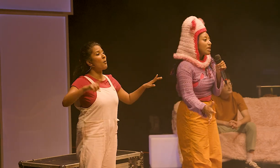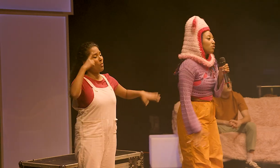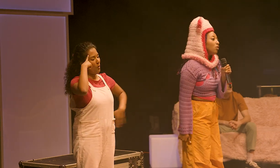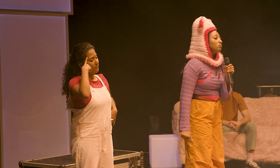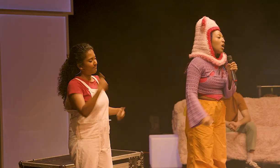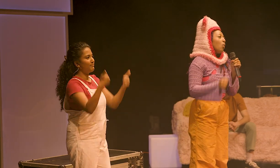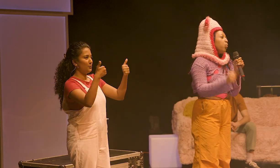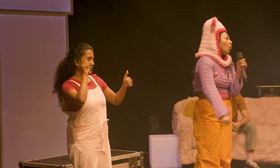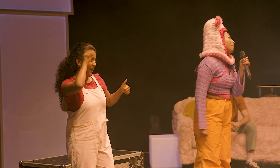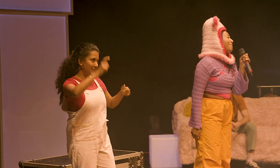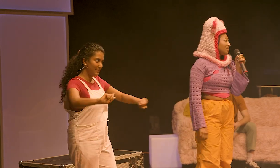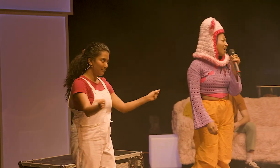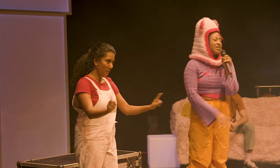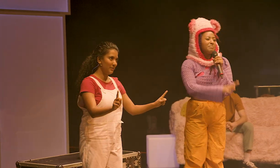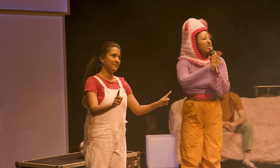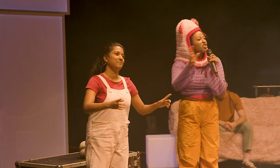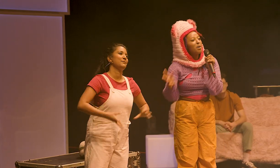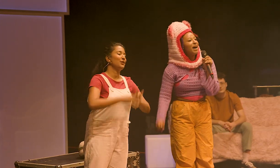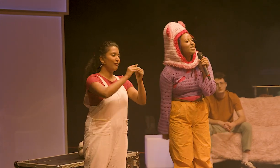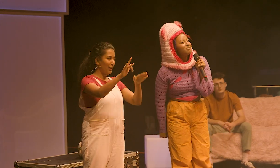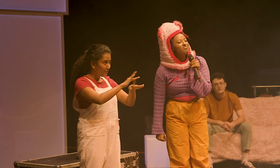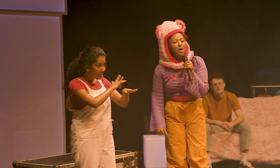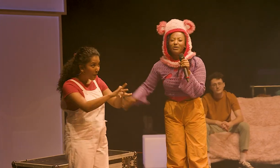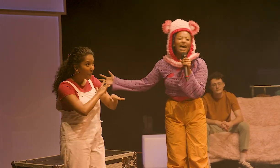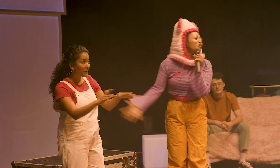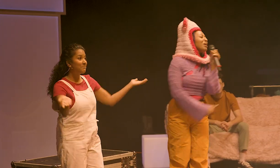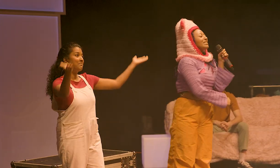thought what would be better than to make a show about it? Bring everyone to